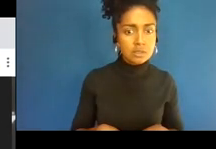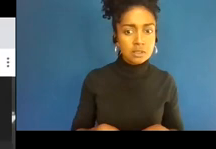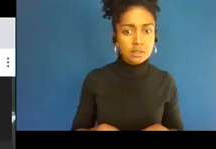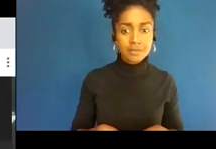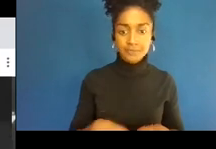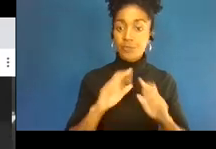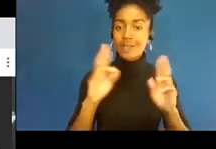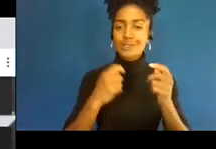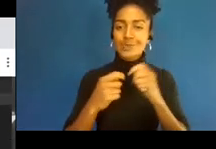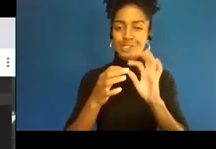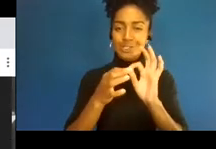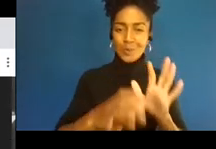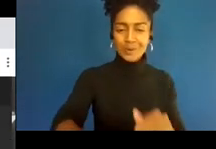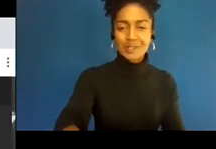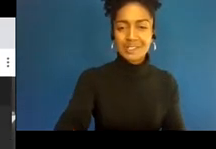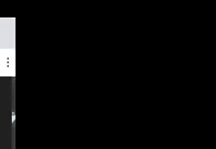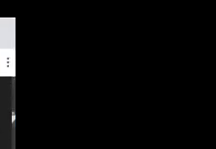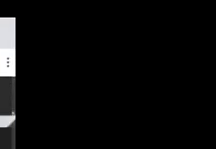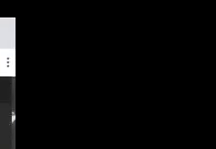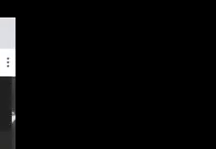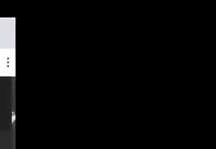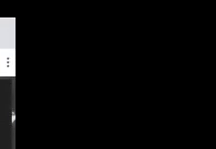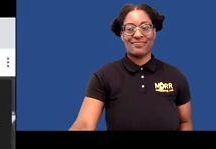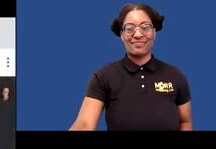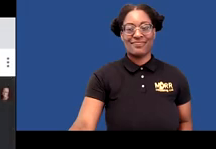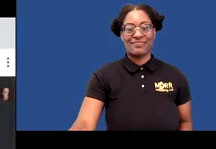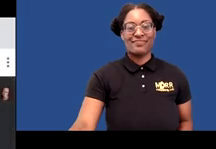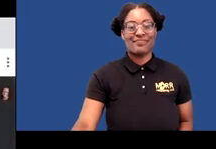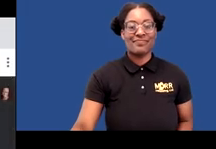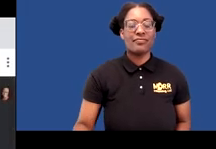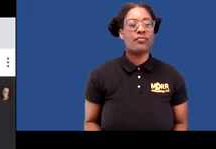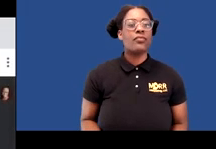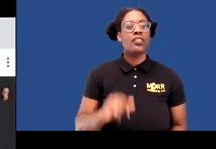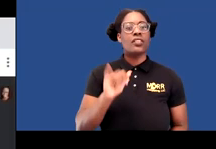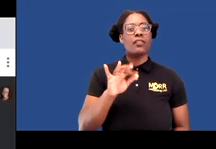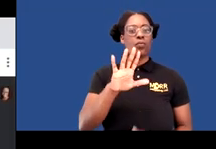Yes. Thank you. If you've already posted your comment to this Padlet,